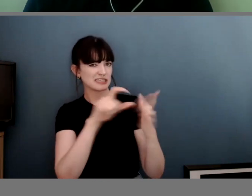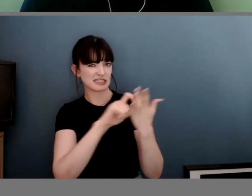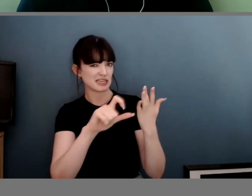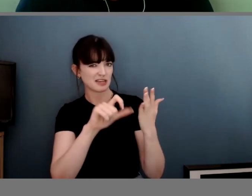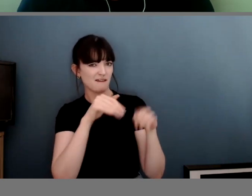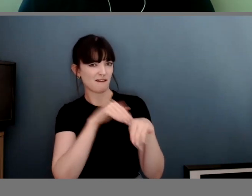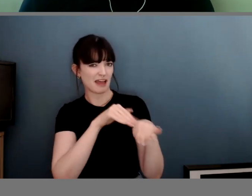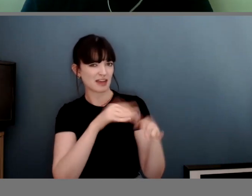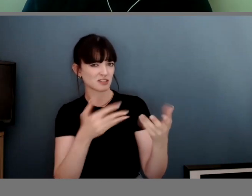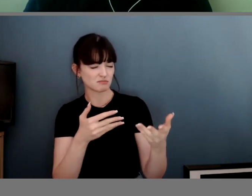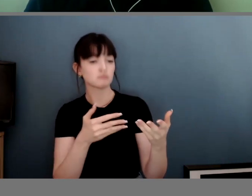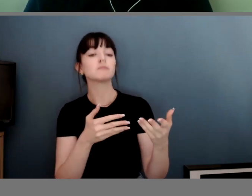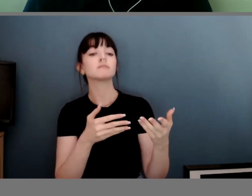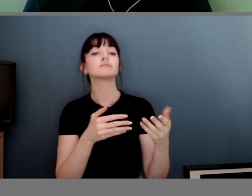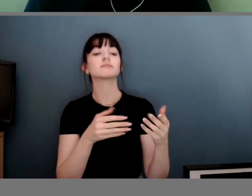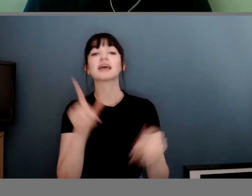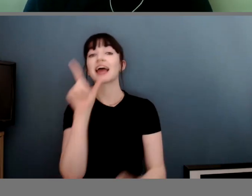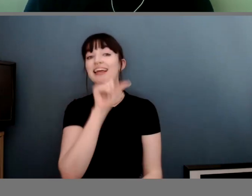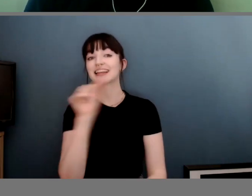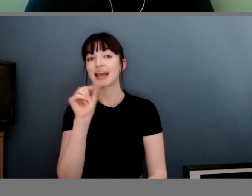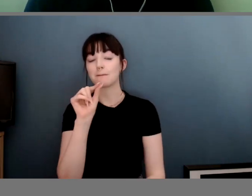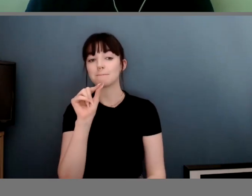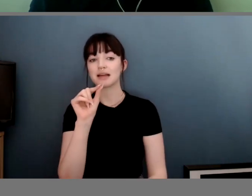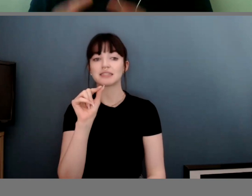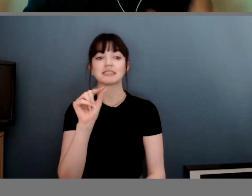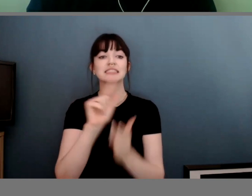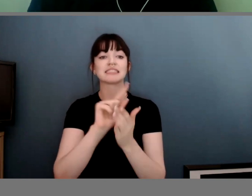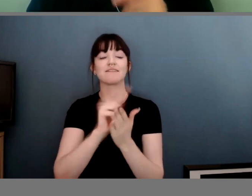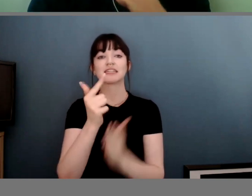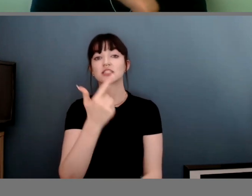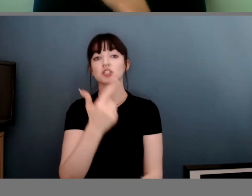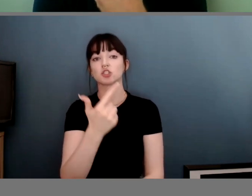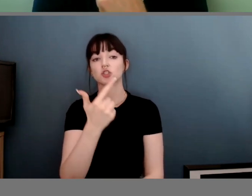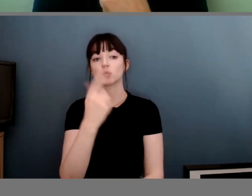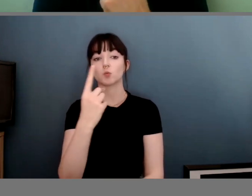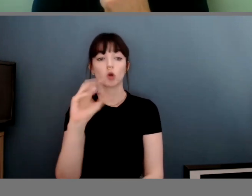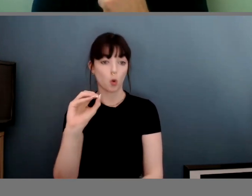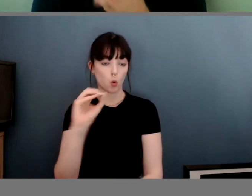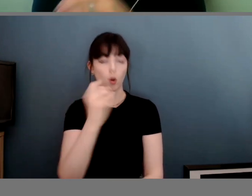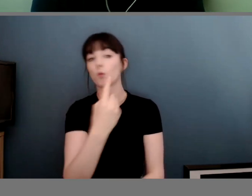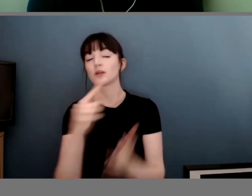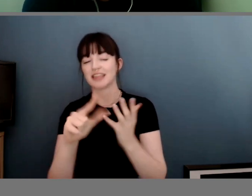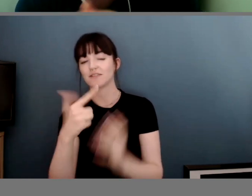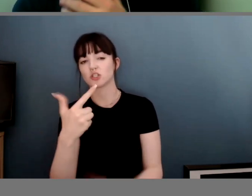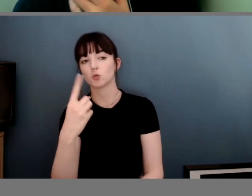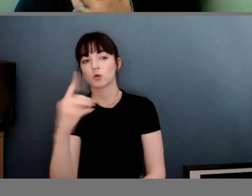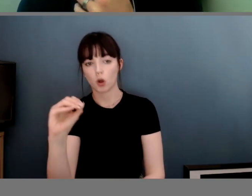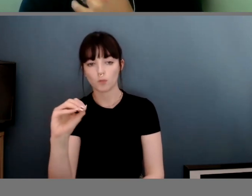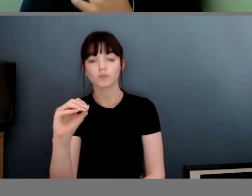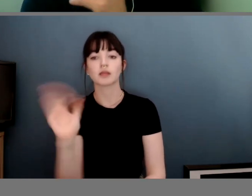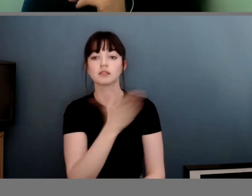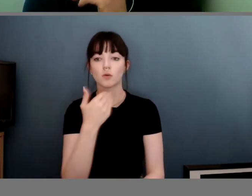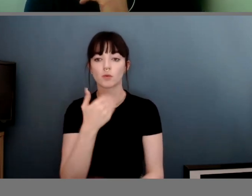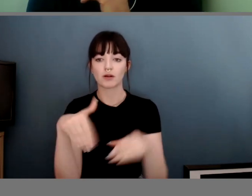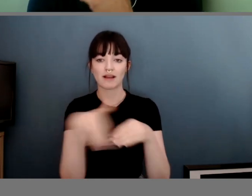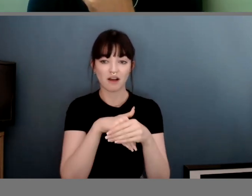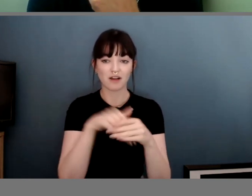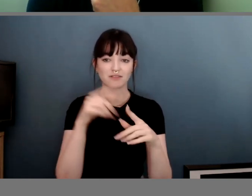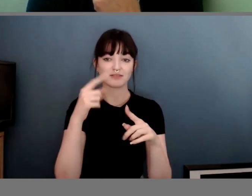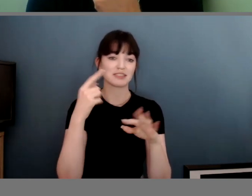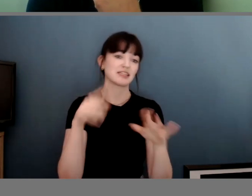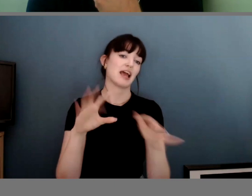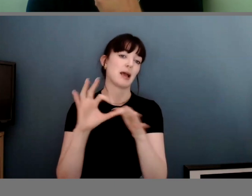standard called 17210 and we were involved in a seminar around this one, launched last year. And